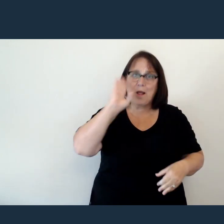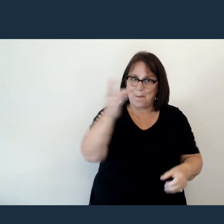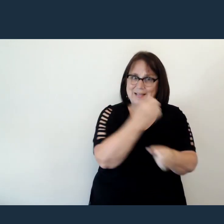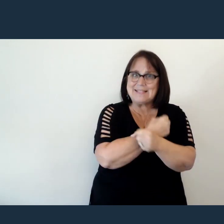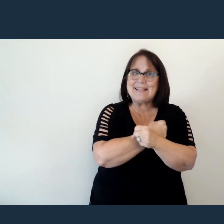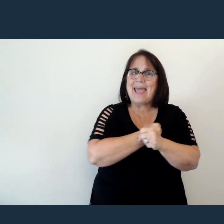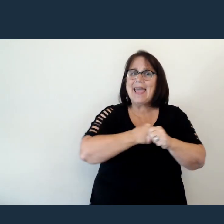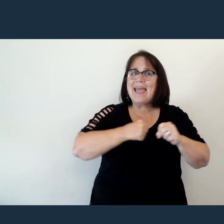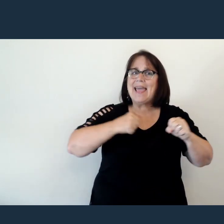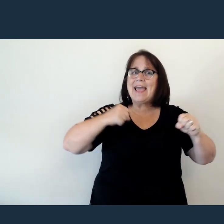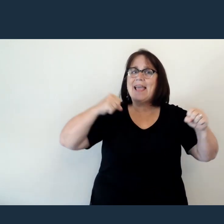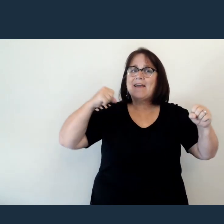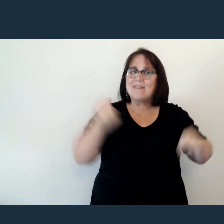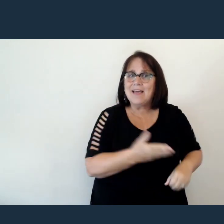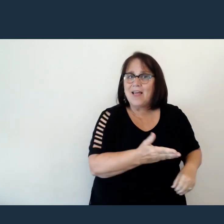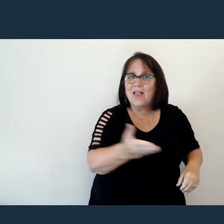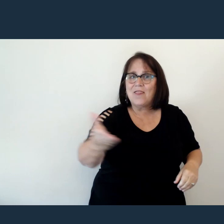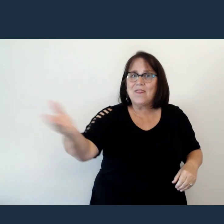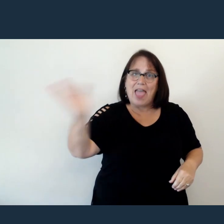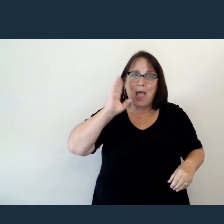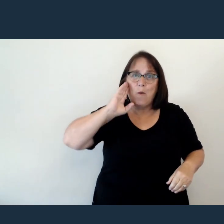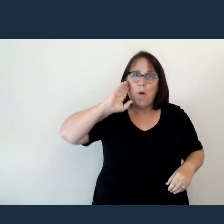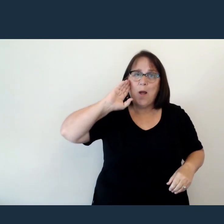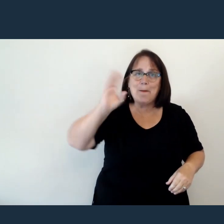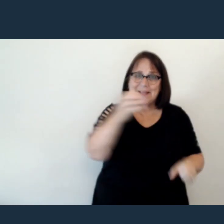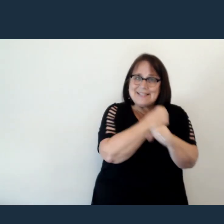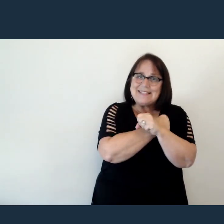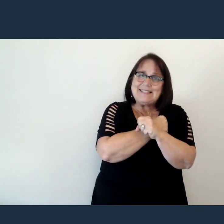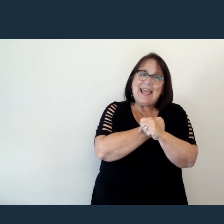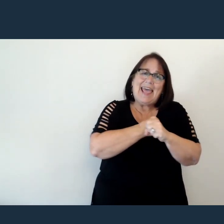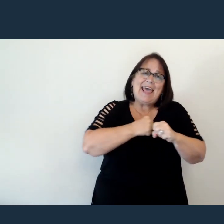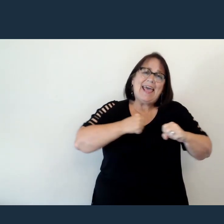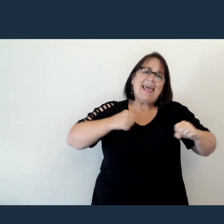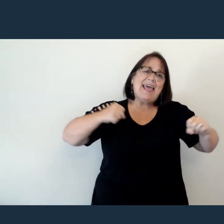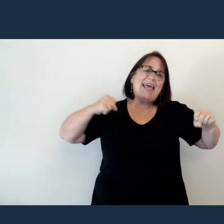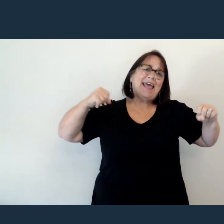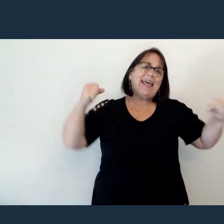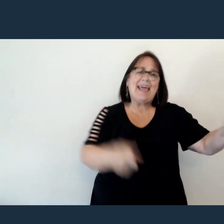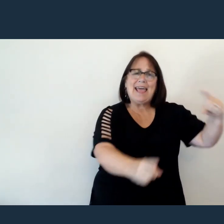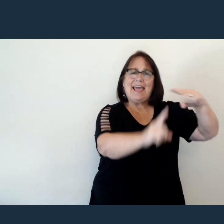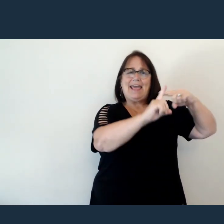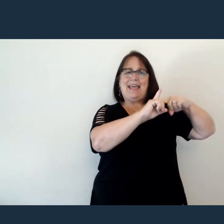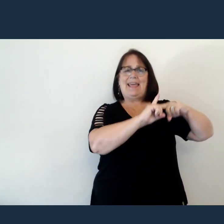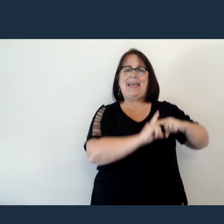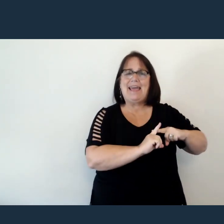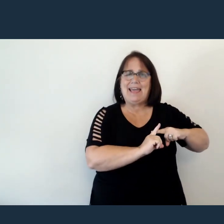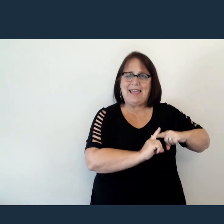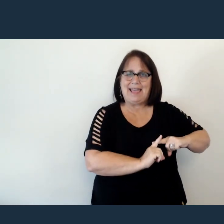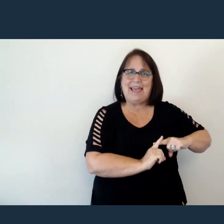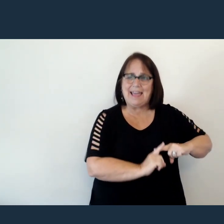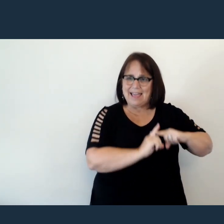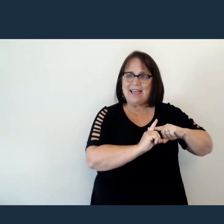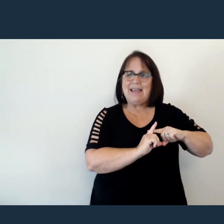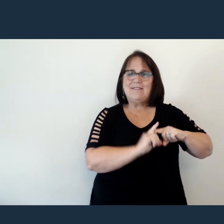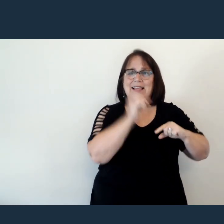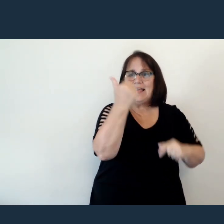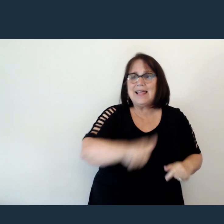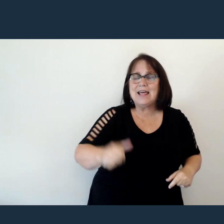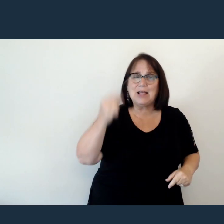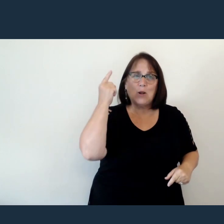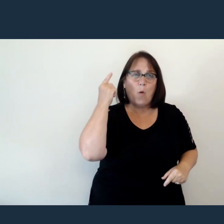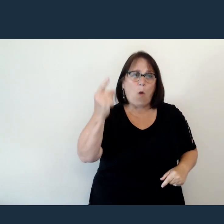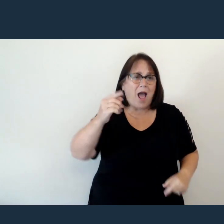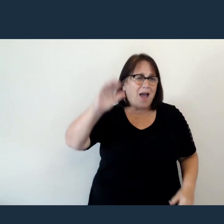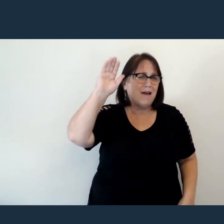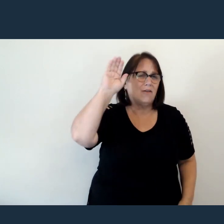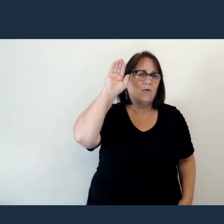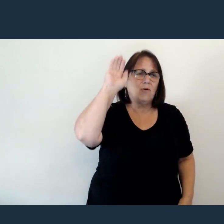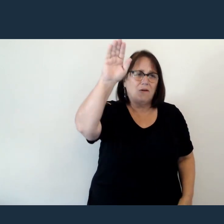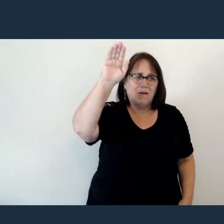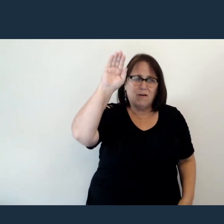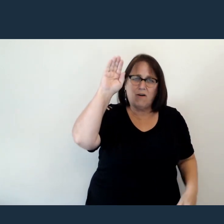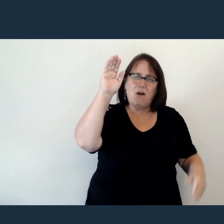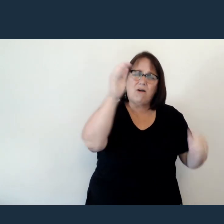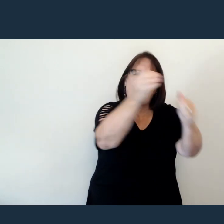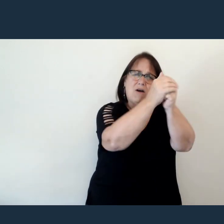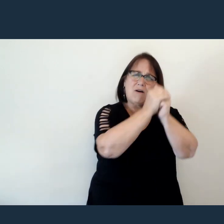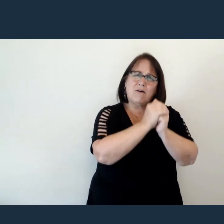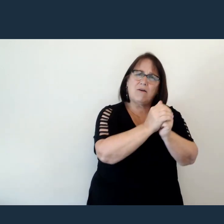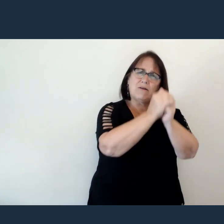They will be saved And anyone who calls upon His name